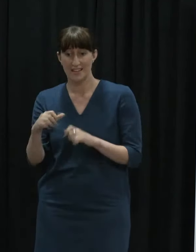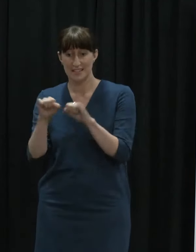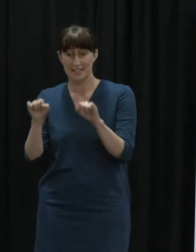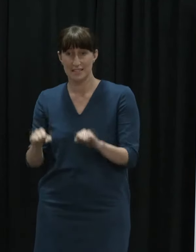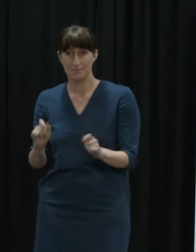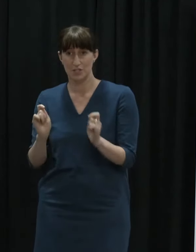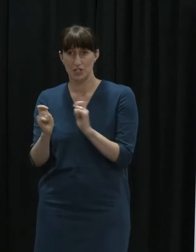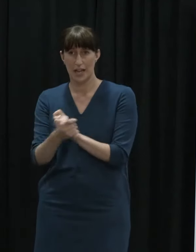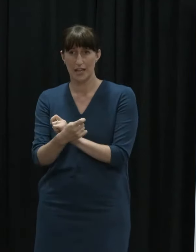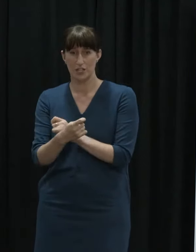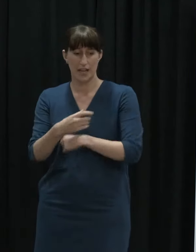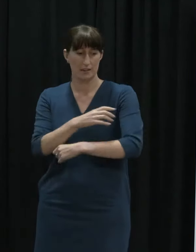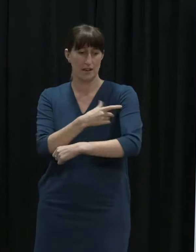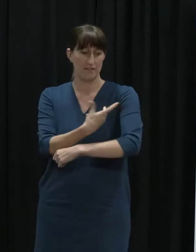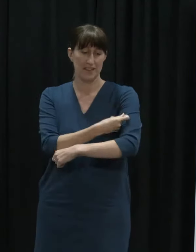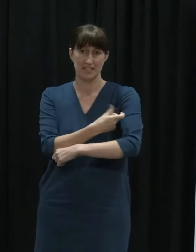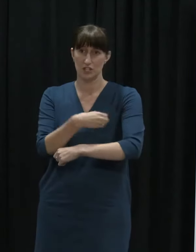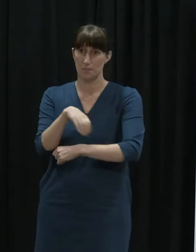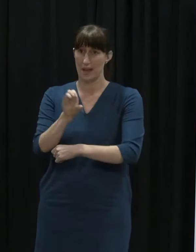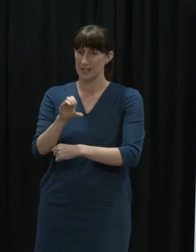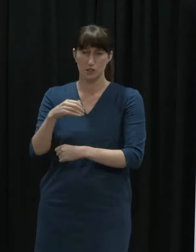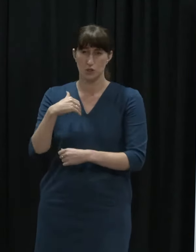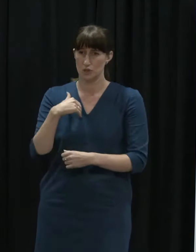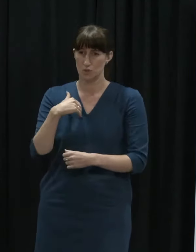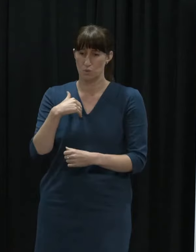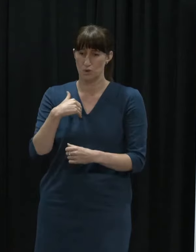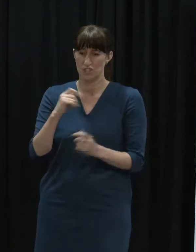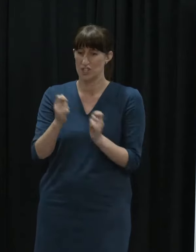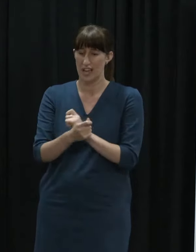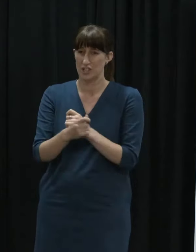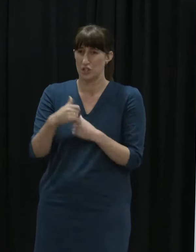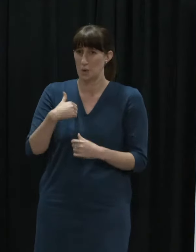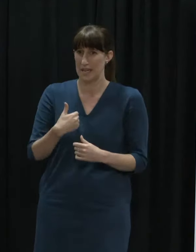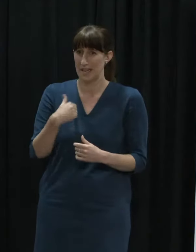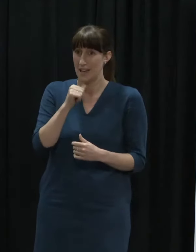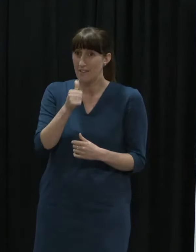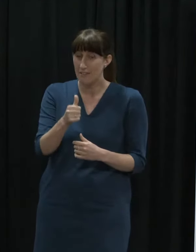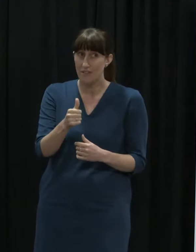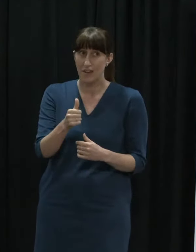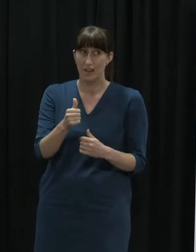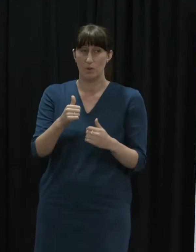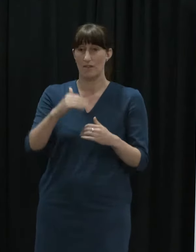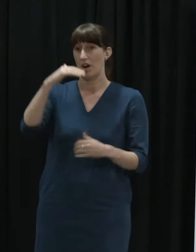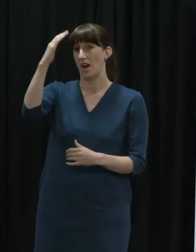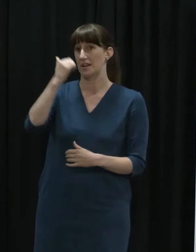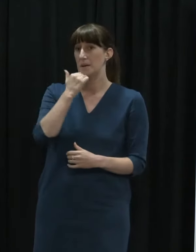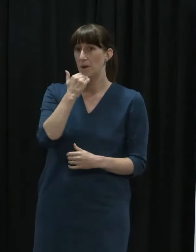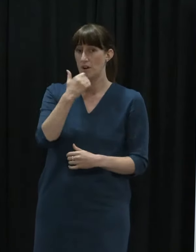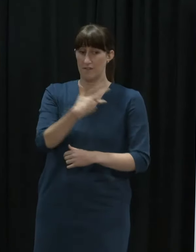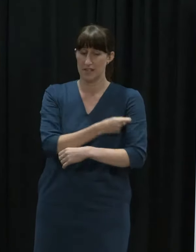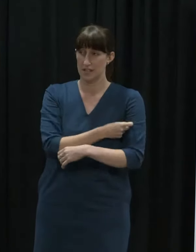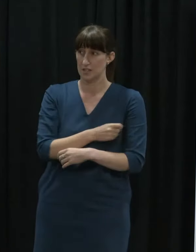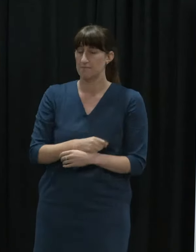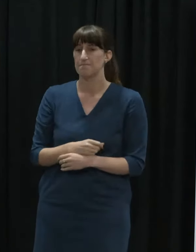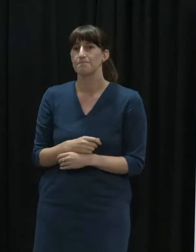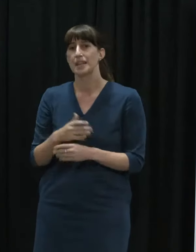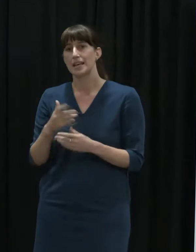Do you have an idea whether you might see the traffic light